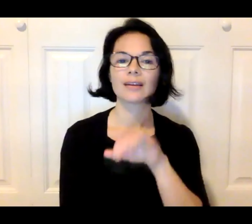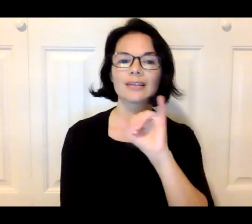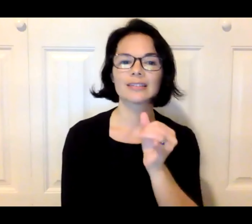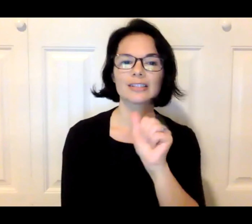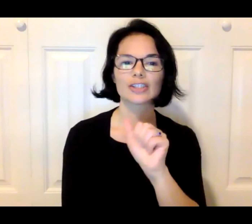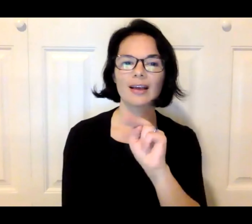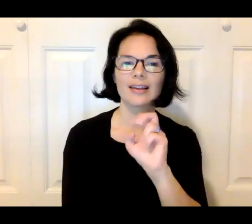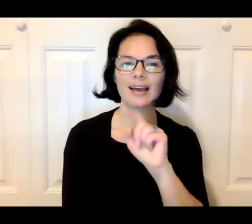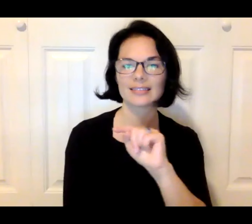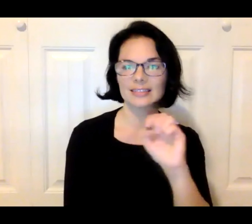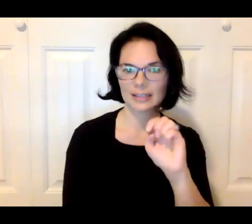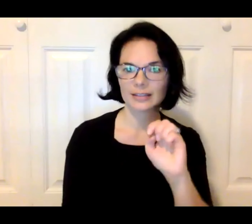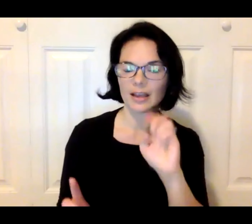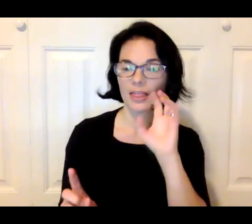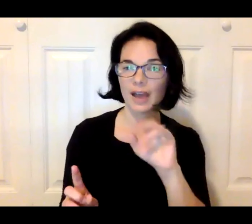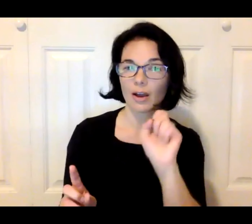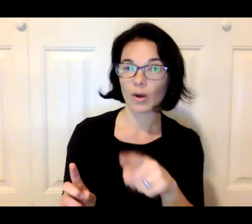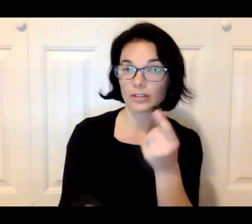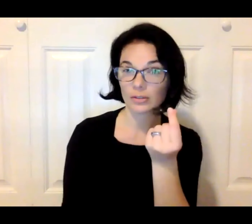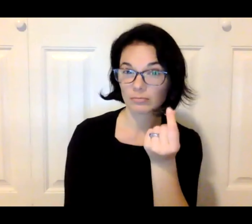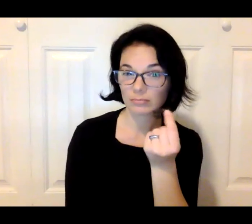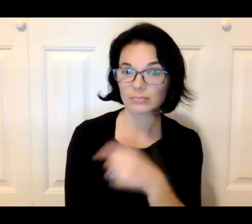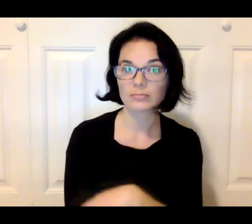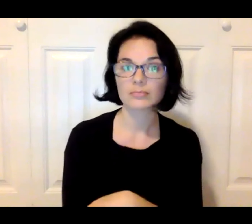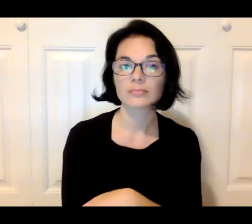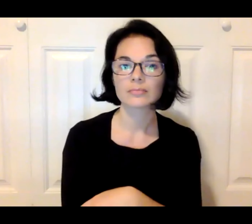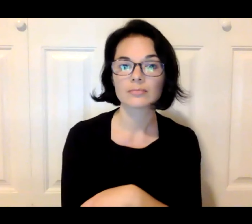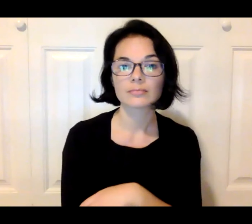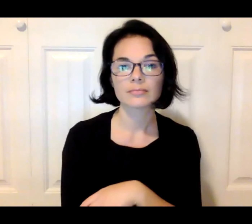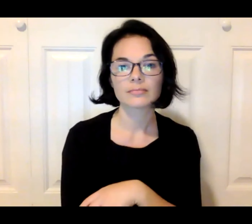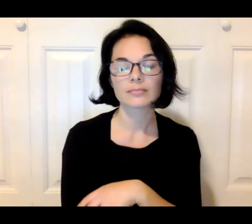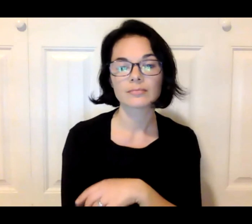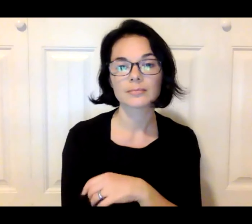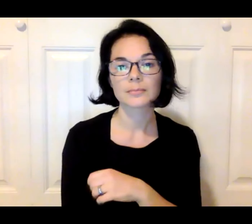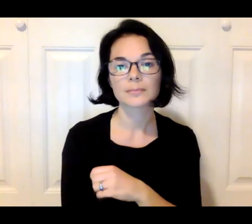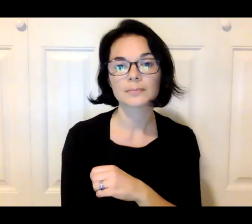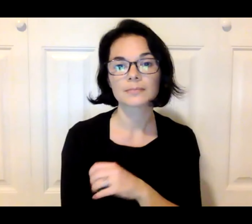also tell you which locations are closest. They’ll help you set up an appointment.